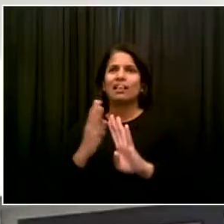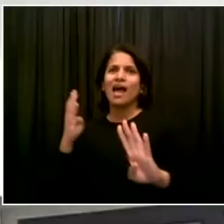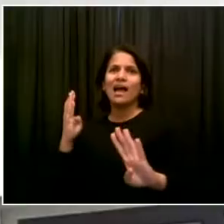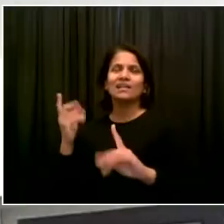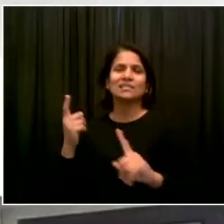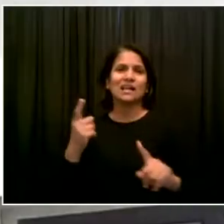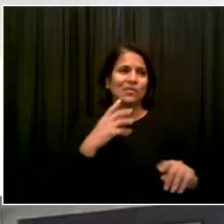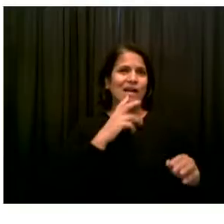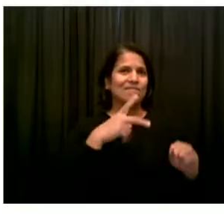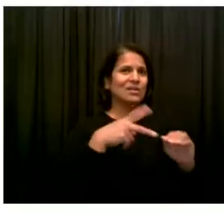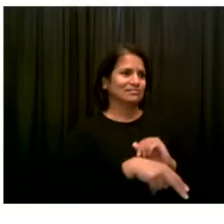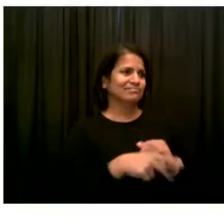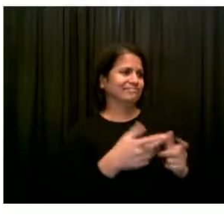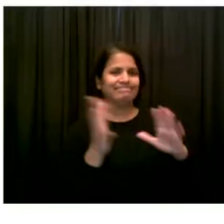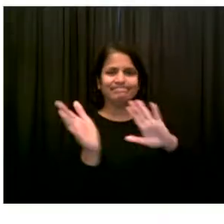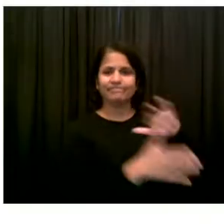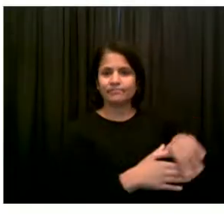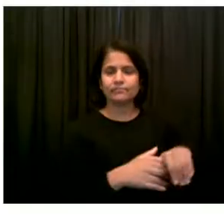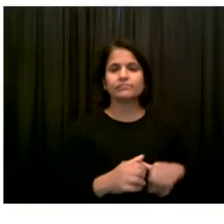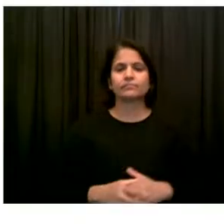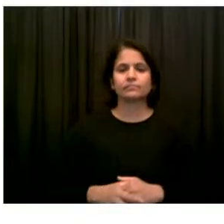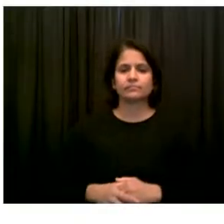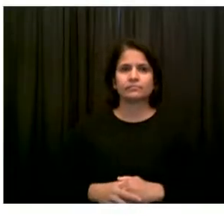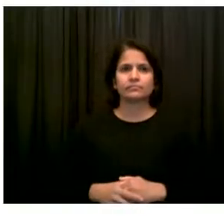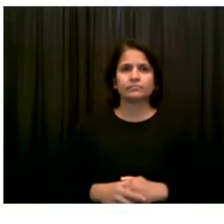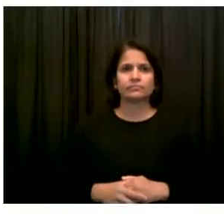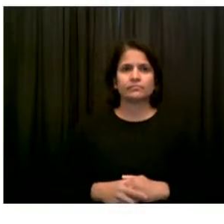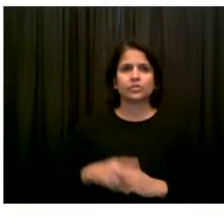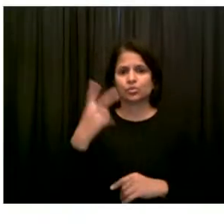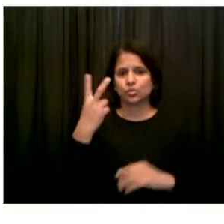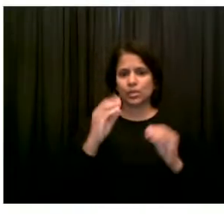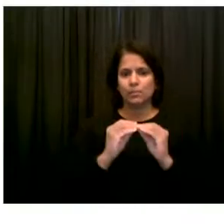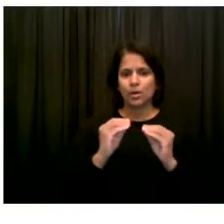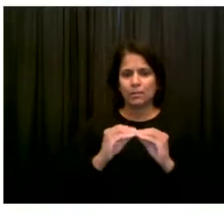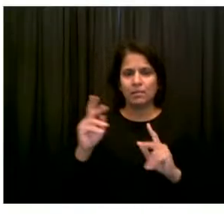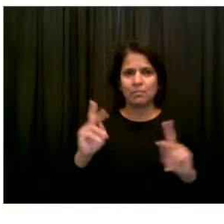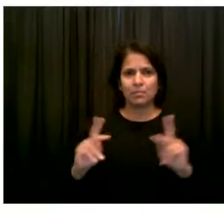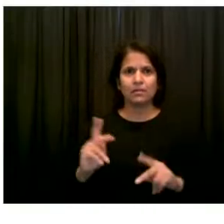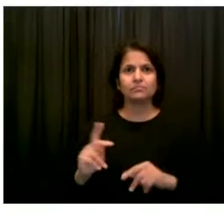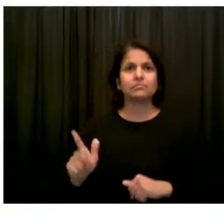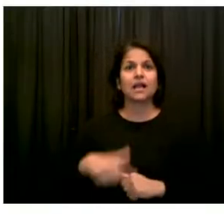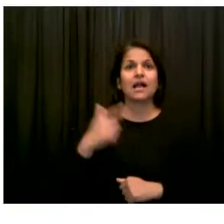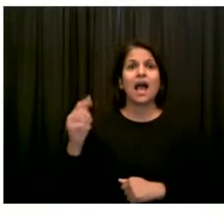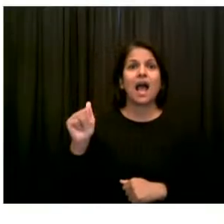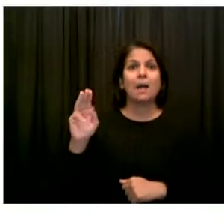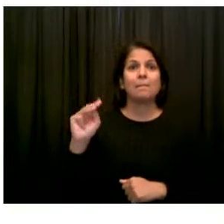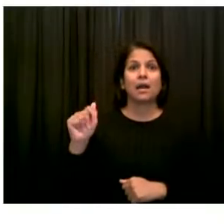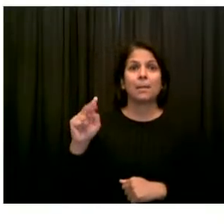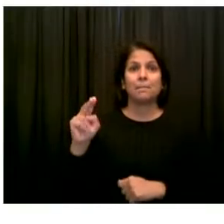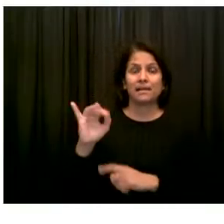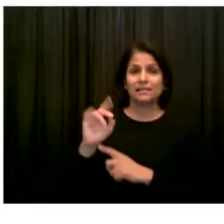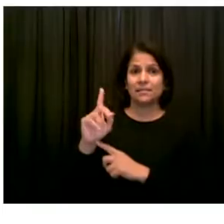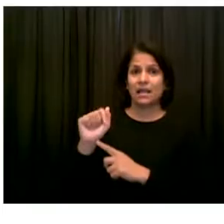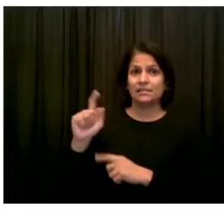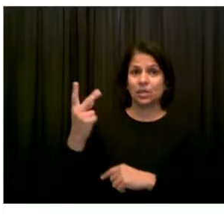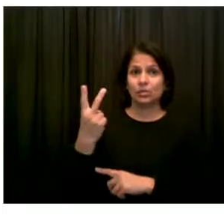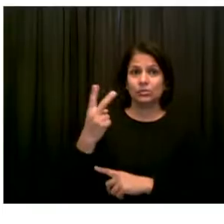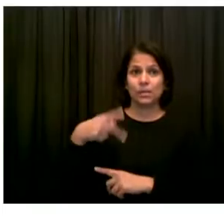WILL BE ANOTHER TOOL TOK MAE HET L IS NEO GFASETR. TH YOANK IRU S. >E > WHE AVITME